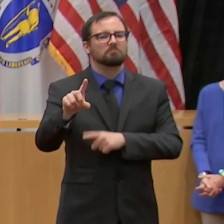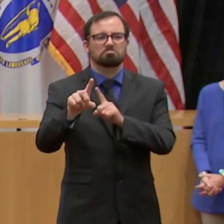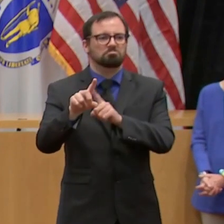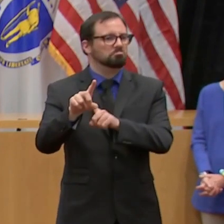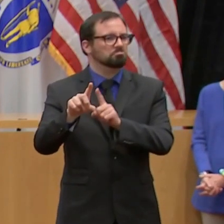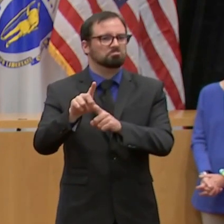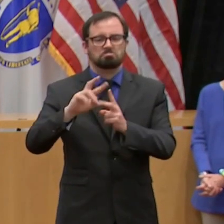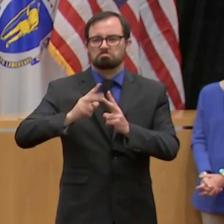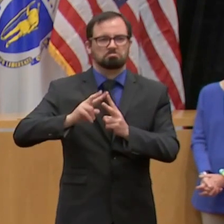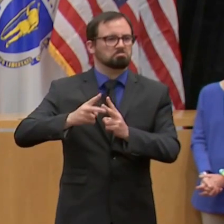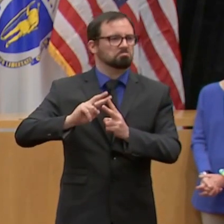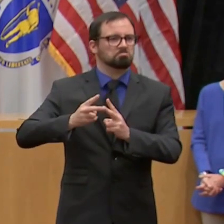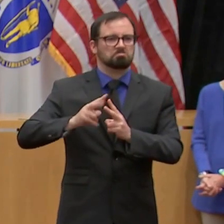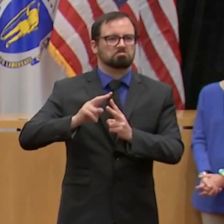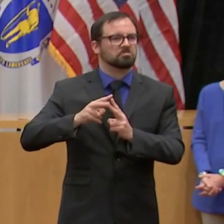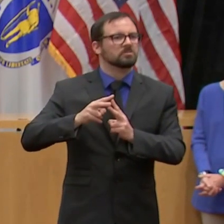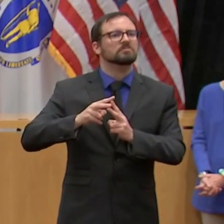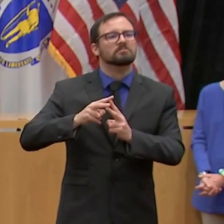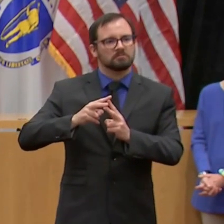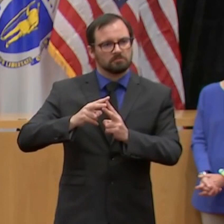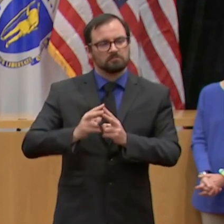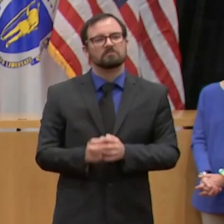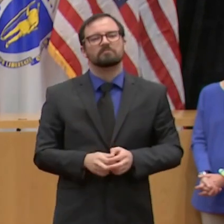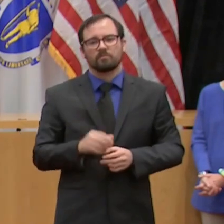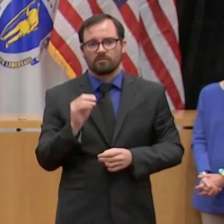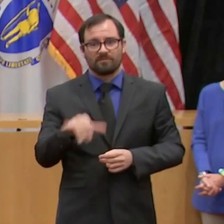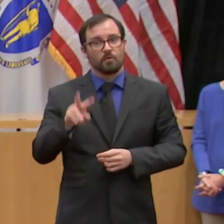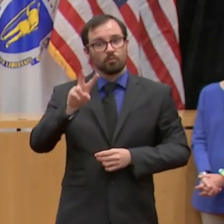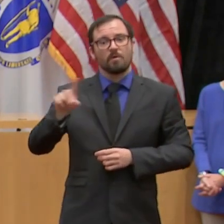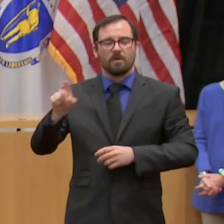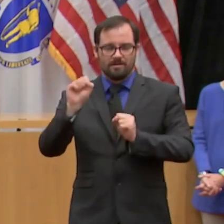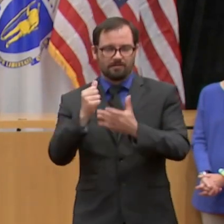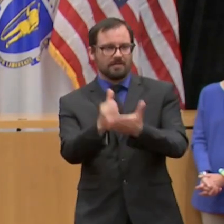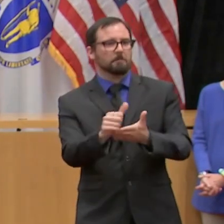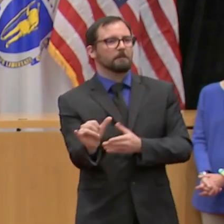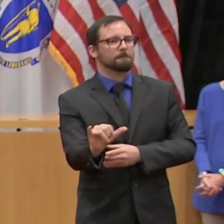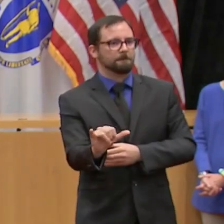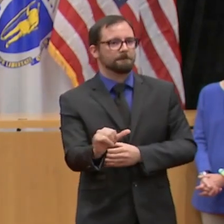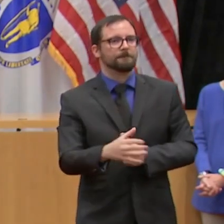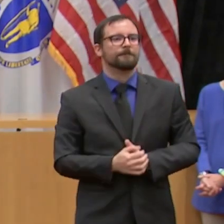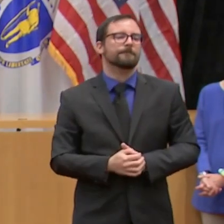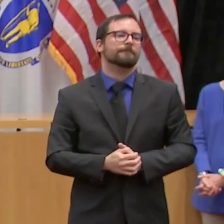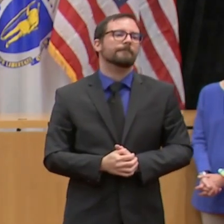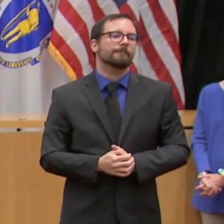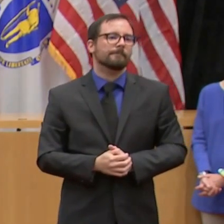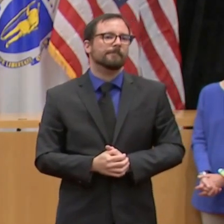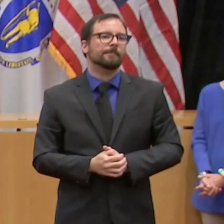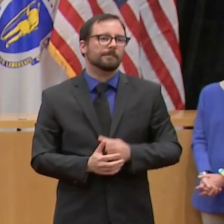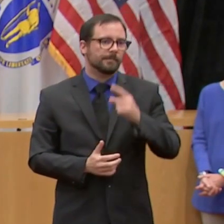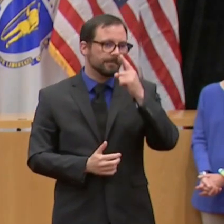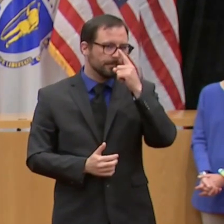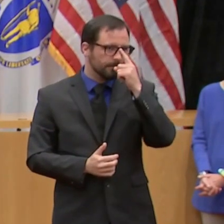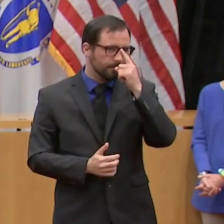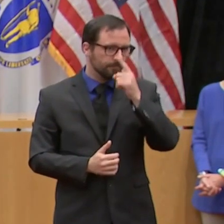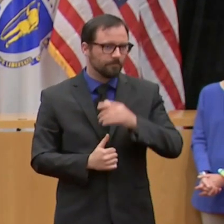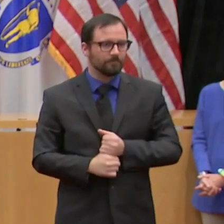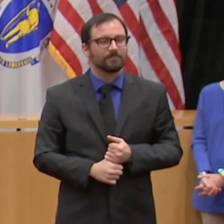IS NOW AVAILABLE THROUGH 211 AS AN ADDITIONAL AVENUE FOR THE MOST VULNERABLE TO ACCESS HELP.